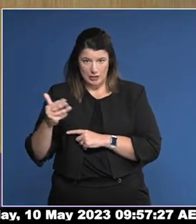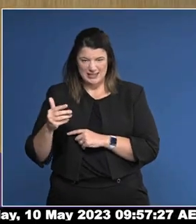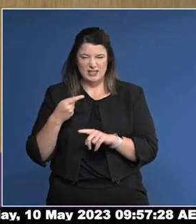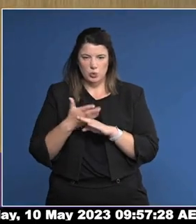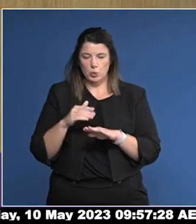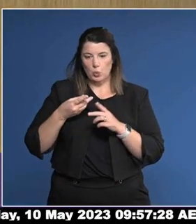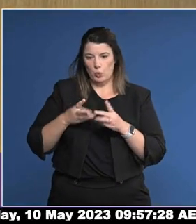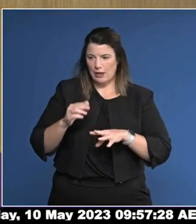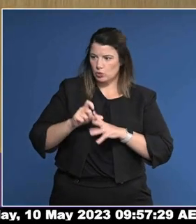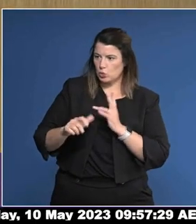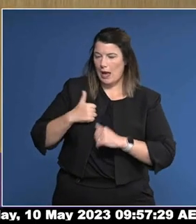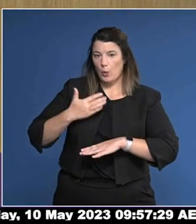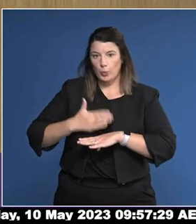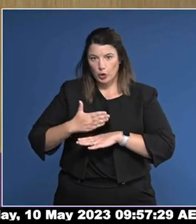those practice kits over that time.